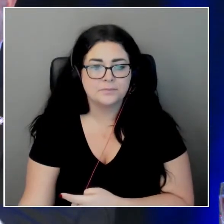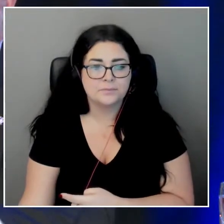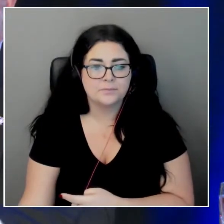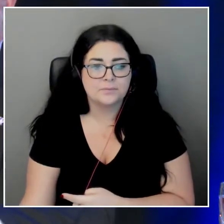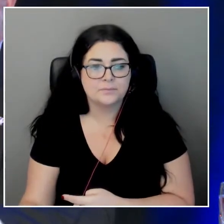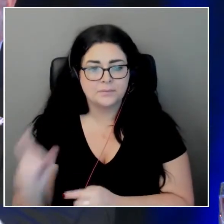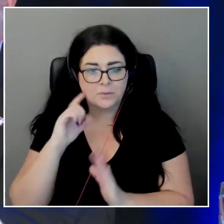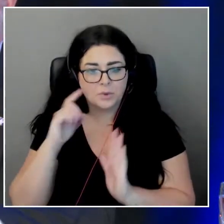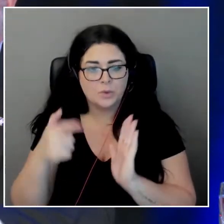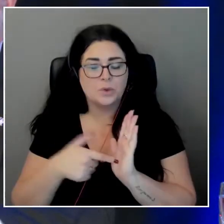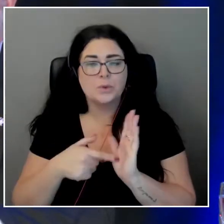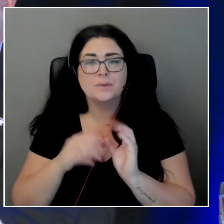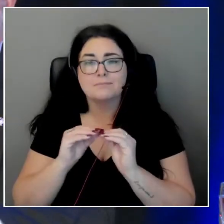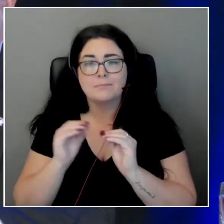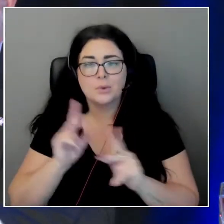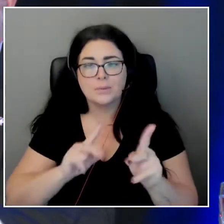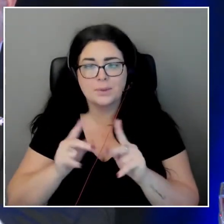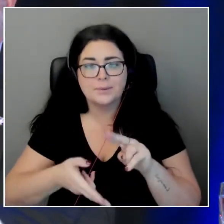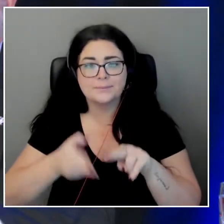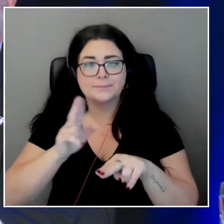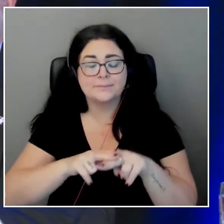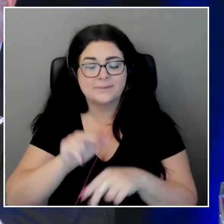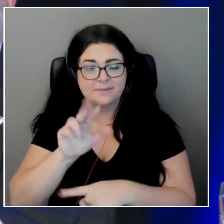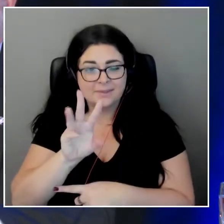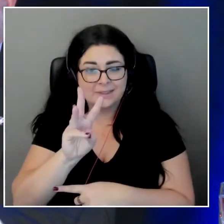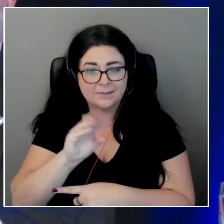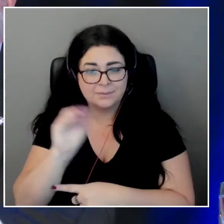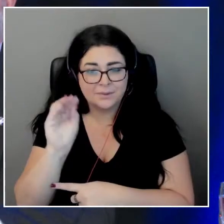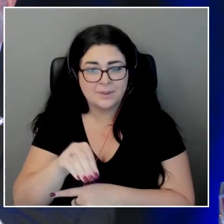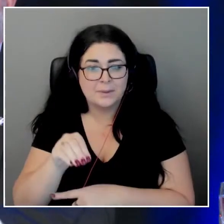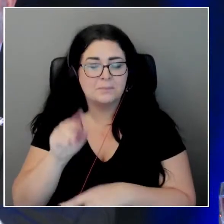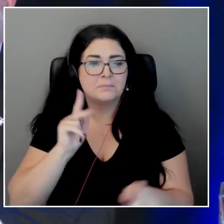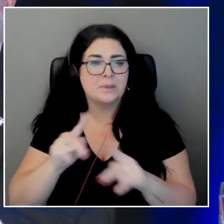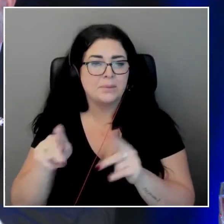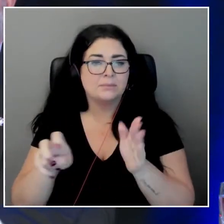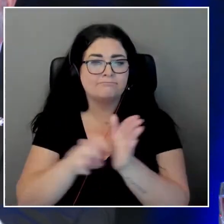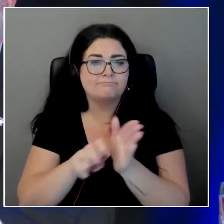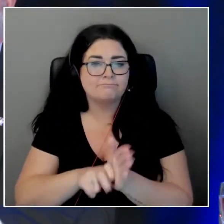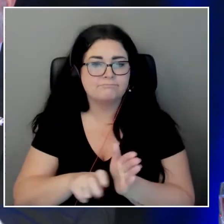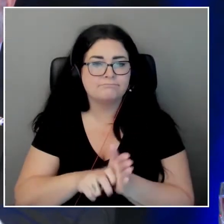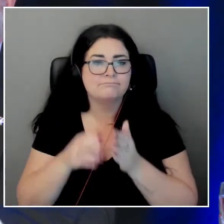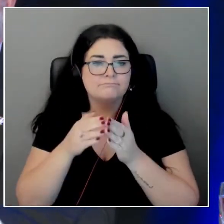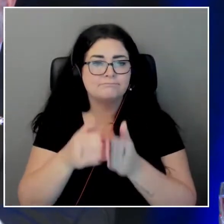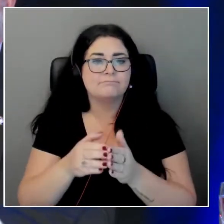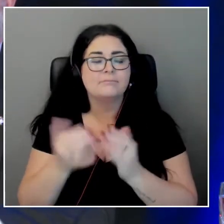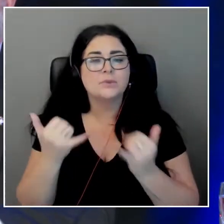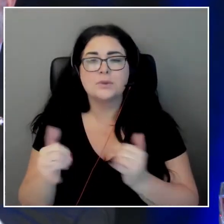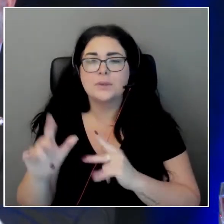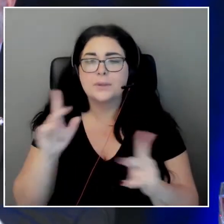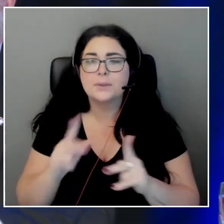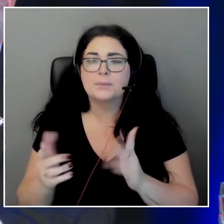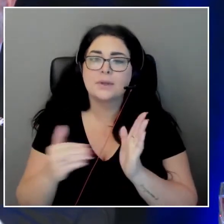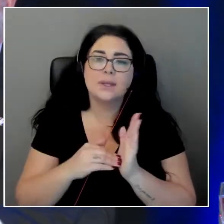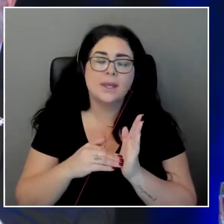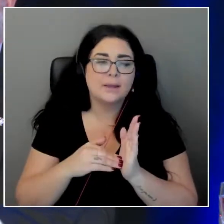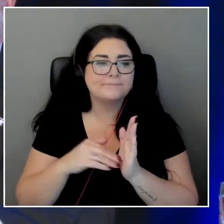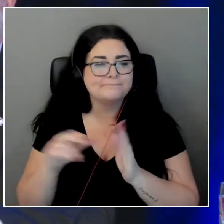increasing 56 percent over the previous year as people once again began to travel to visit loved ones and take